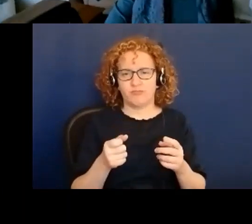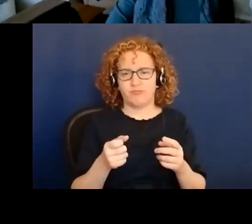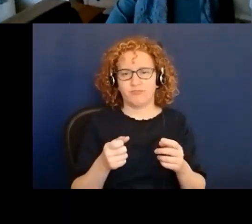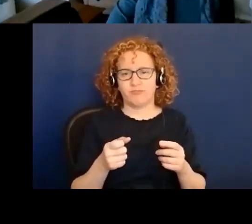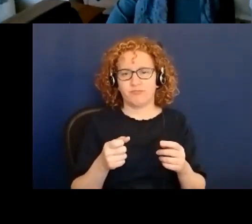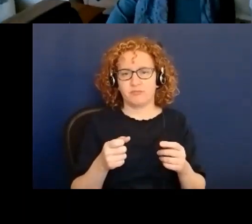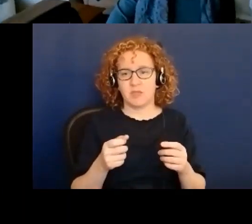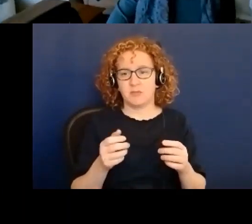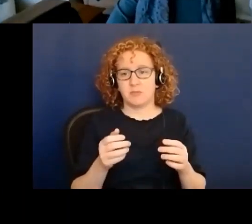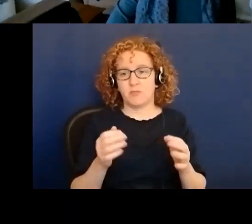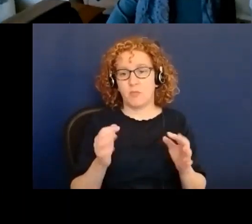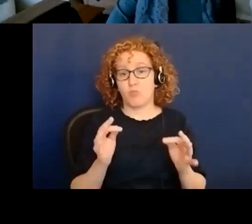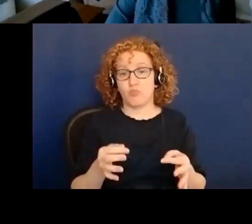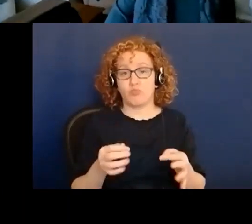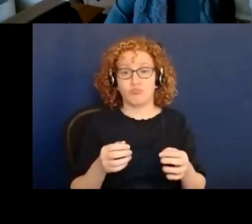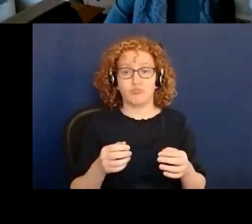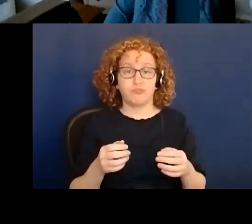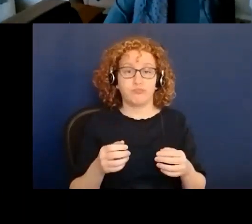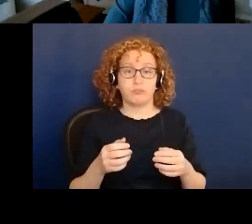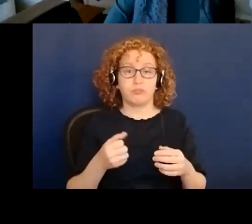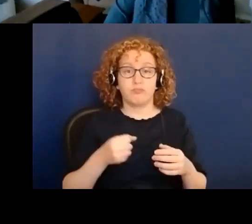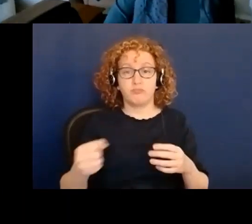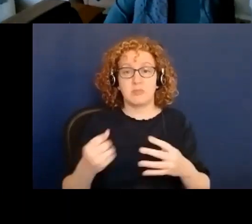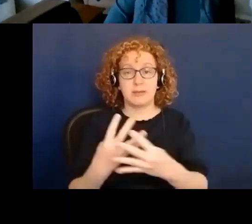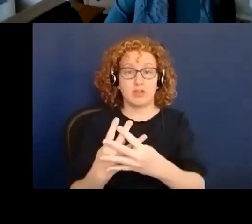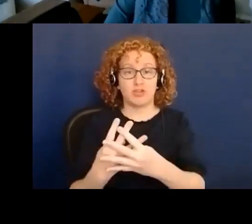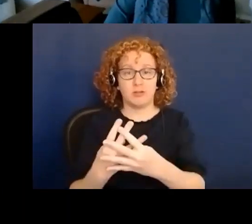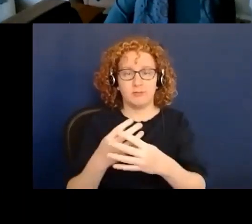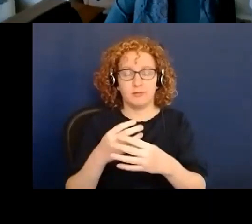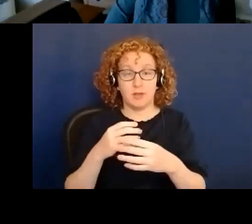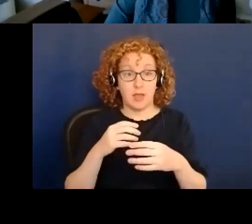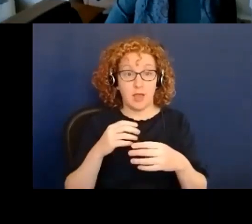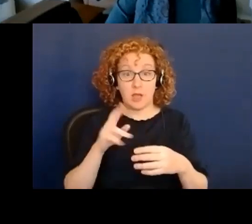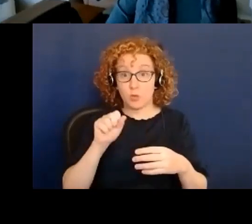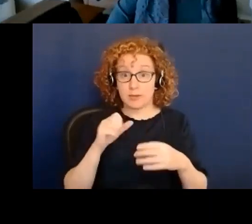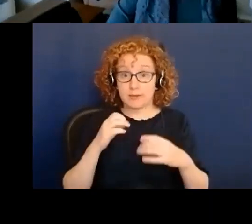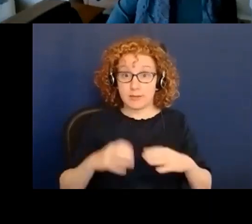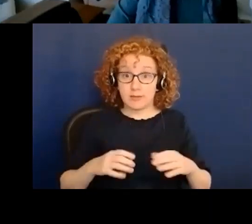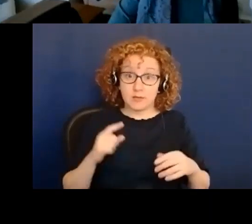u.s citizens so there's a i mean there's a lot of information out there i think kelp's remarks were